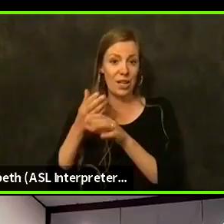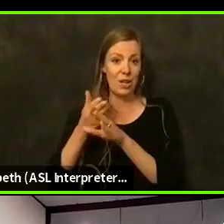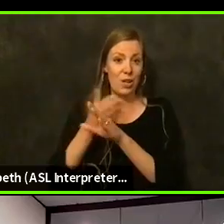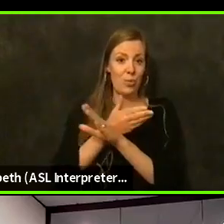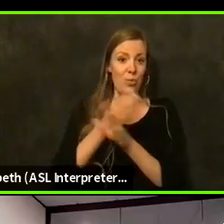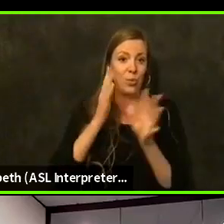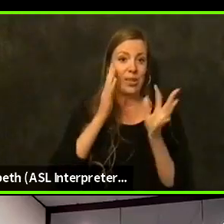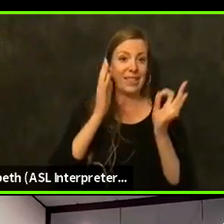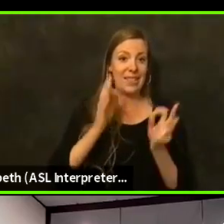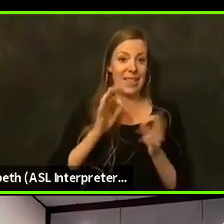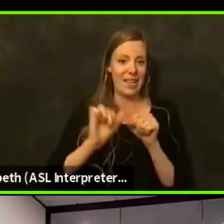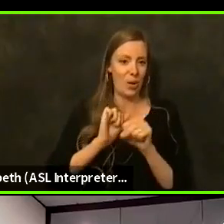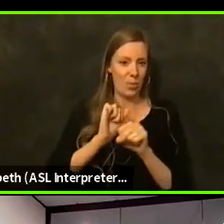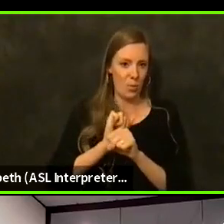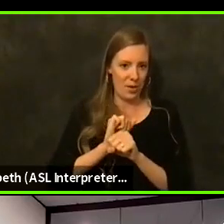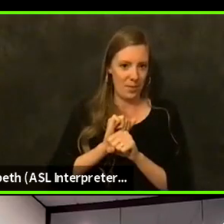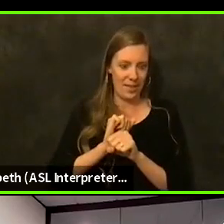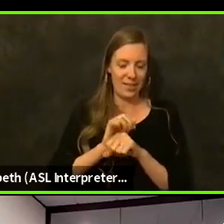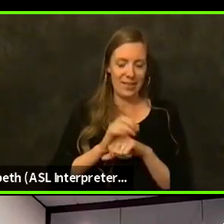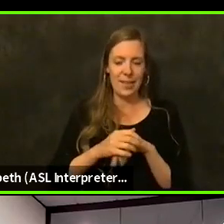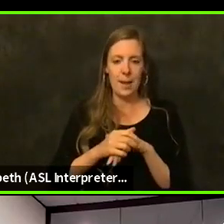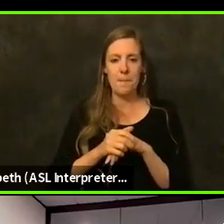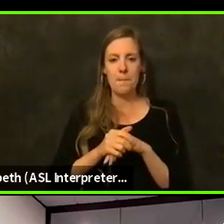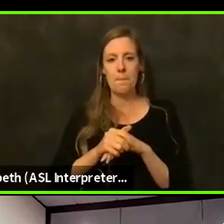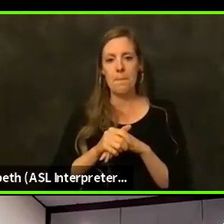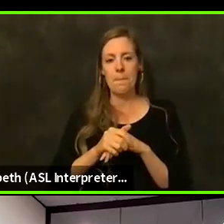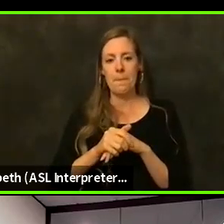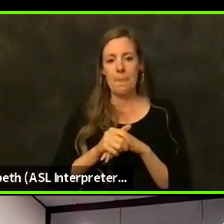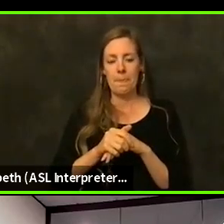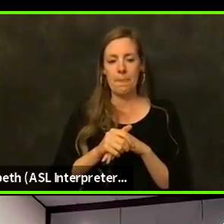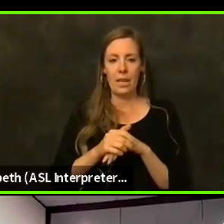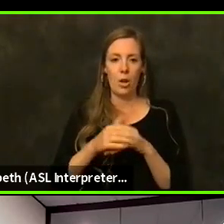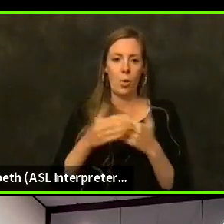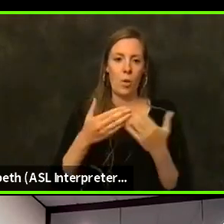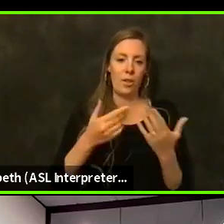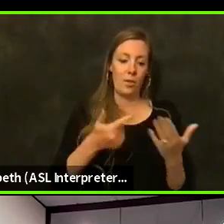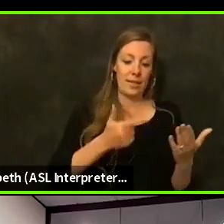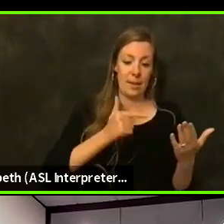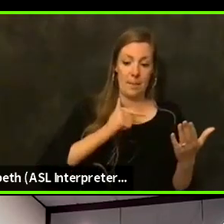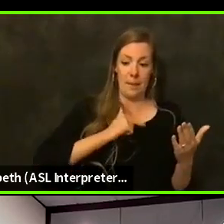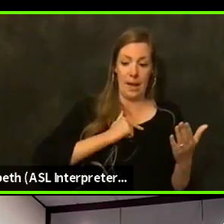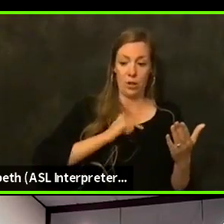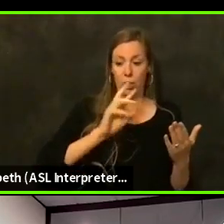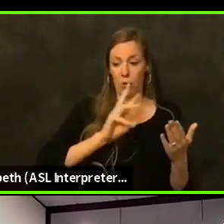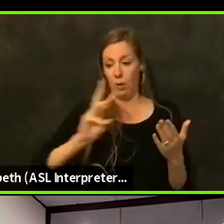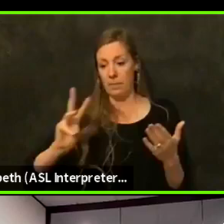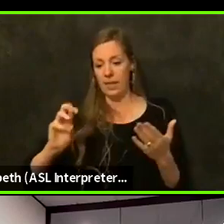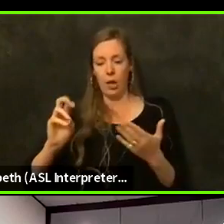place and for the term whichever whichever the appointments been made on, there are